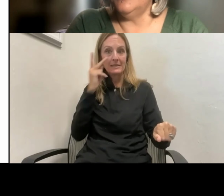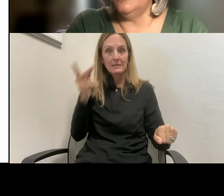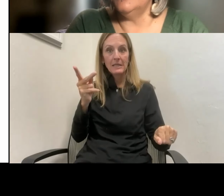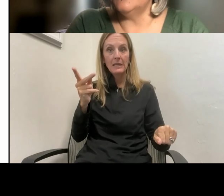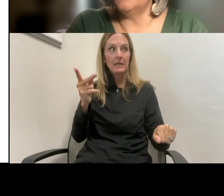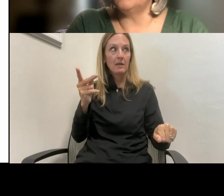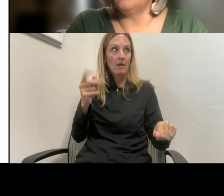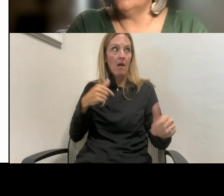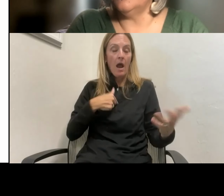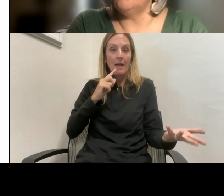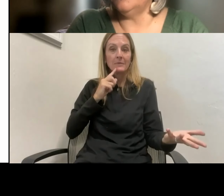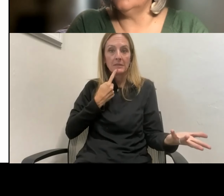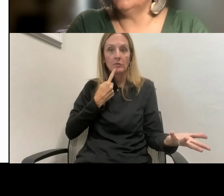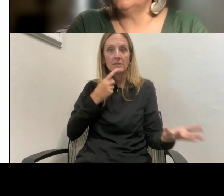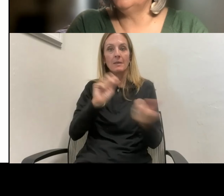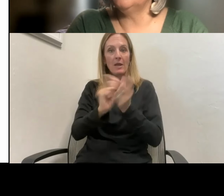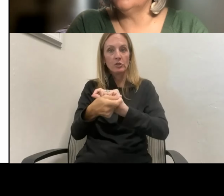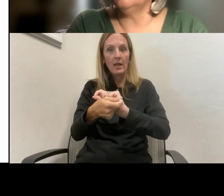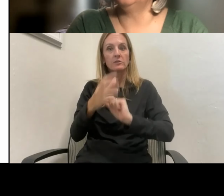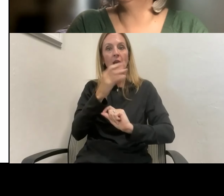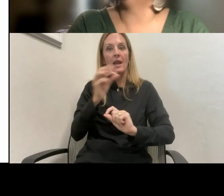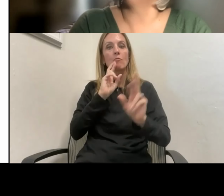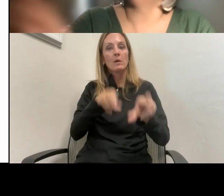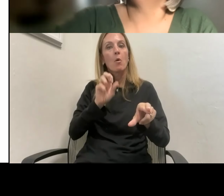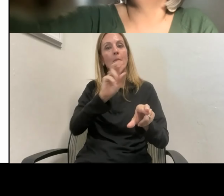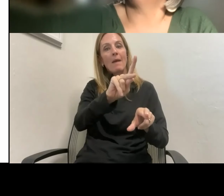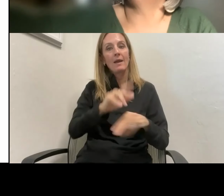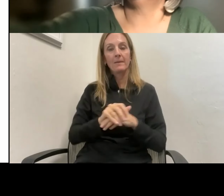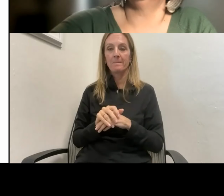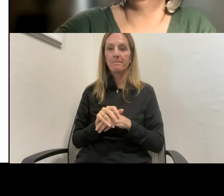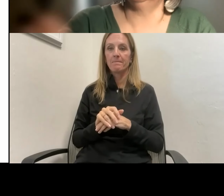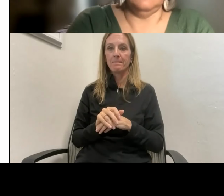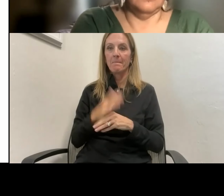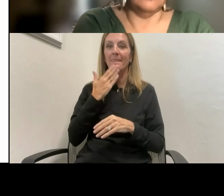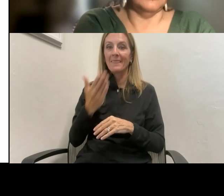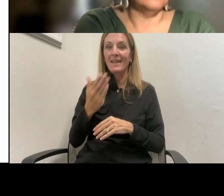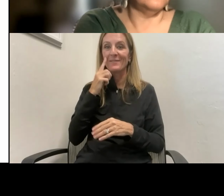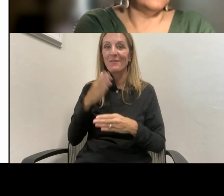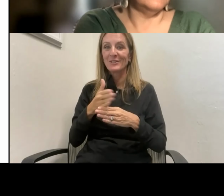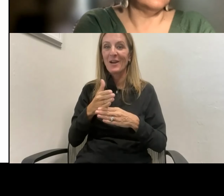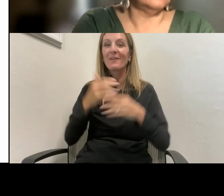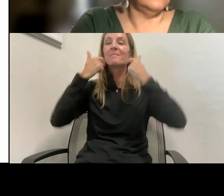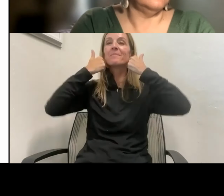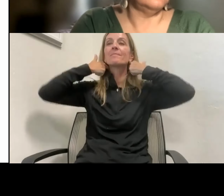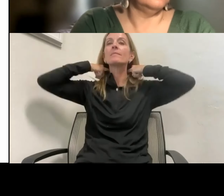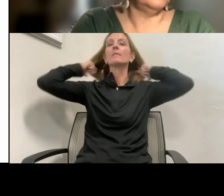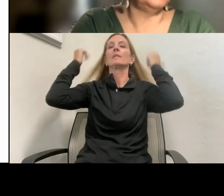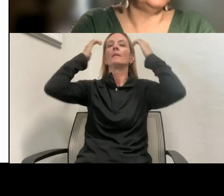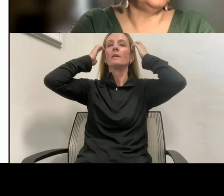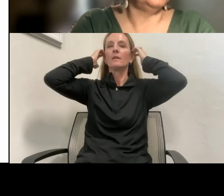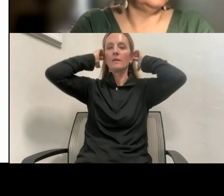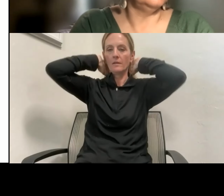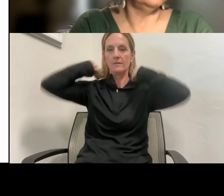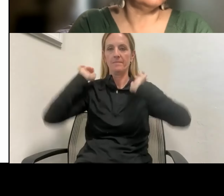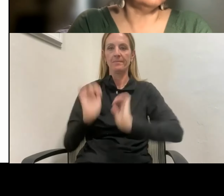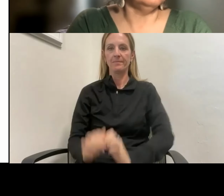and report that back. Okay thank you for sharing, so let's go to the next slide.